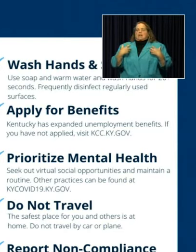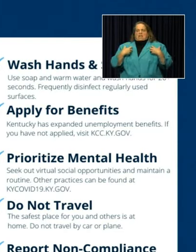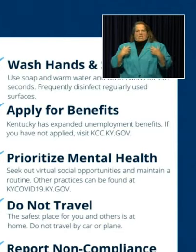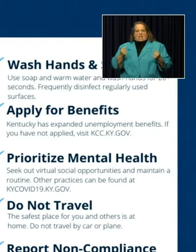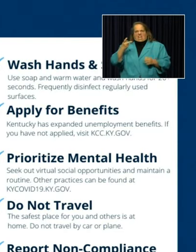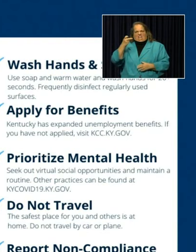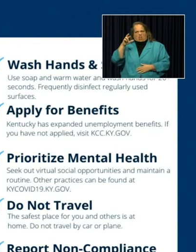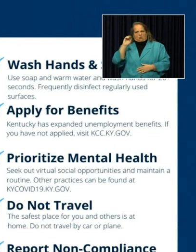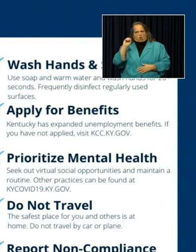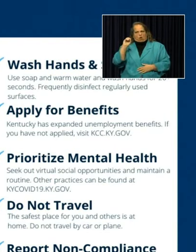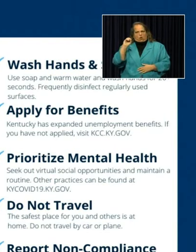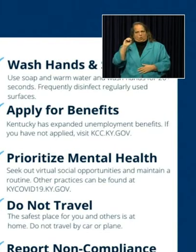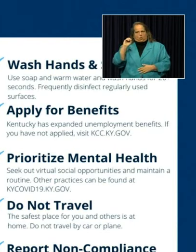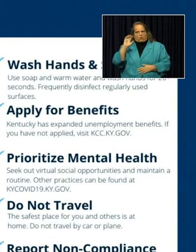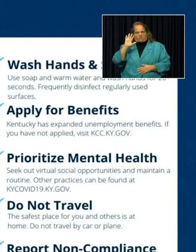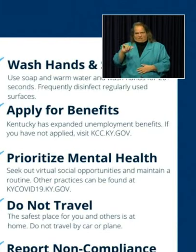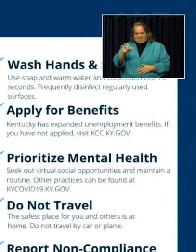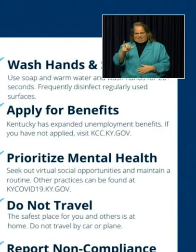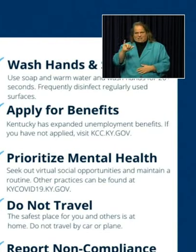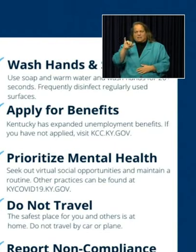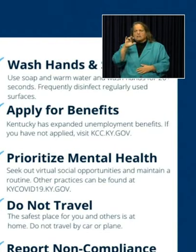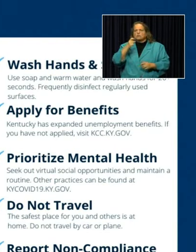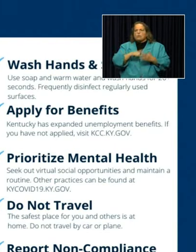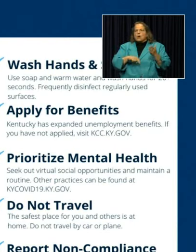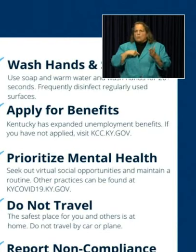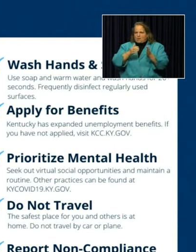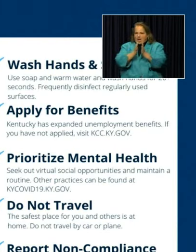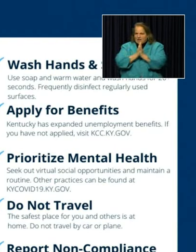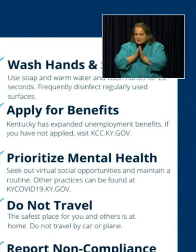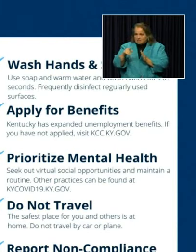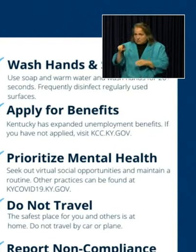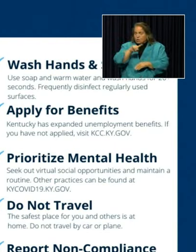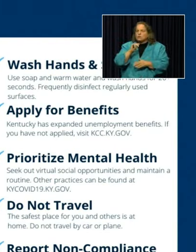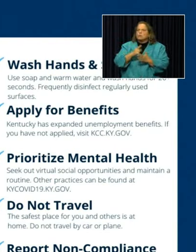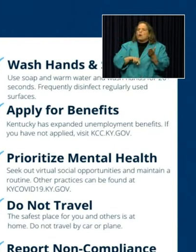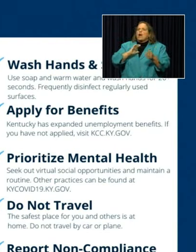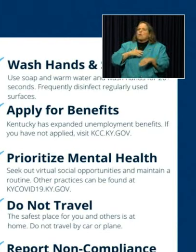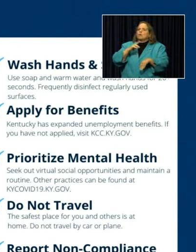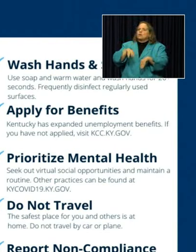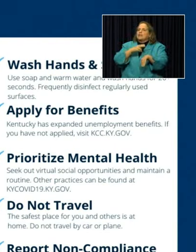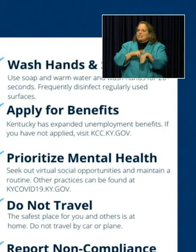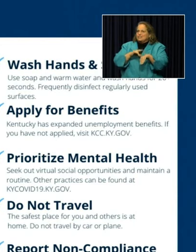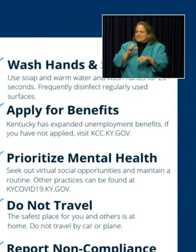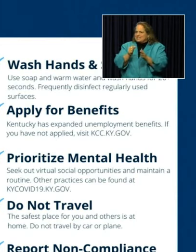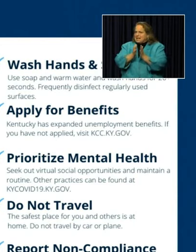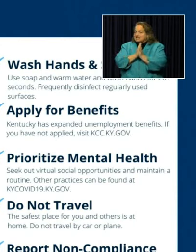THIS IS JUST TO REMIND YOU THAT THE SIX FEET ISN'T AN EXCUSE TO